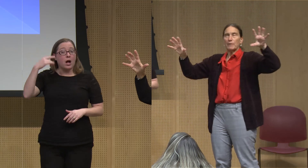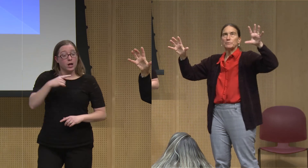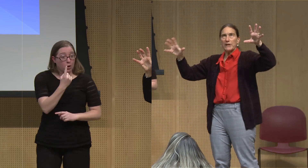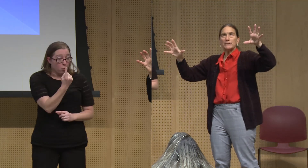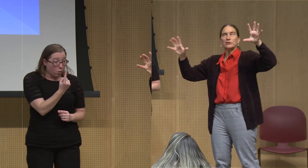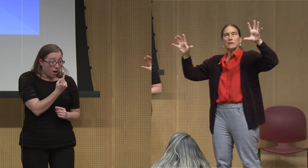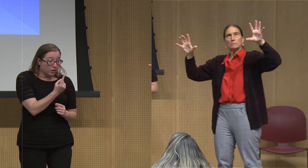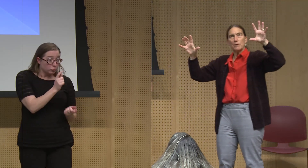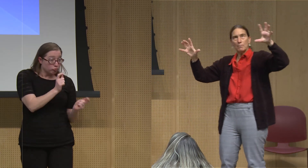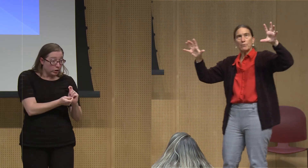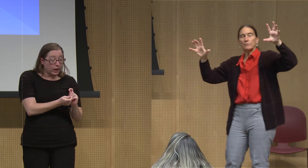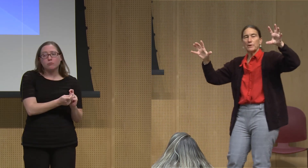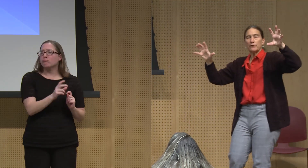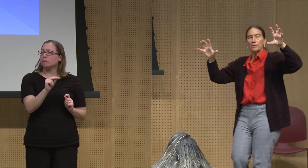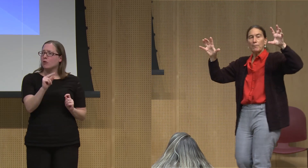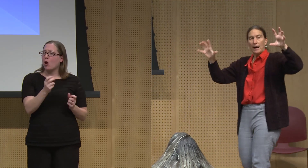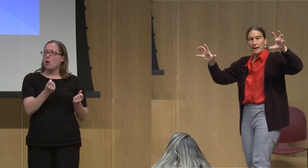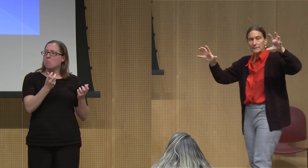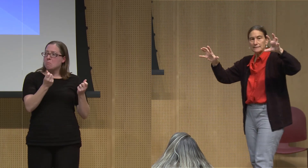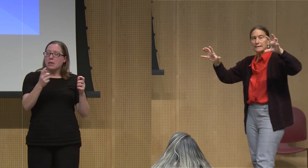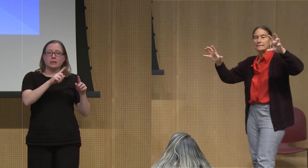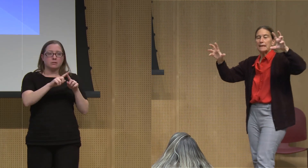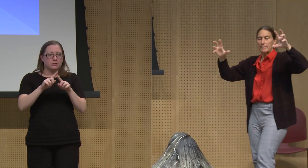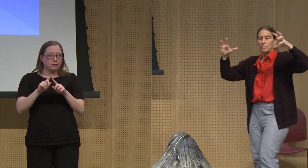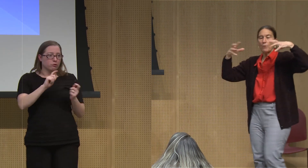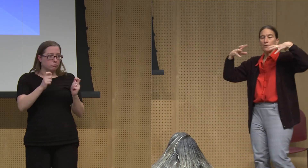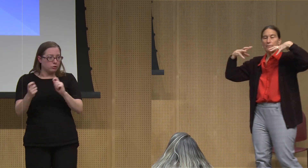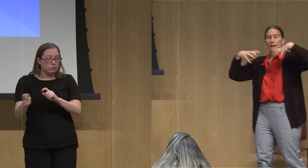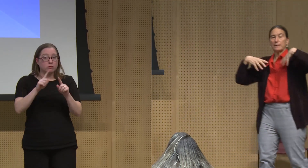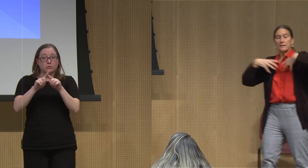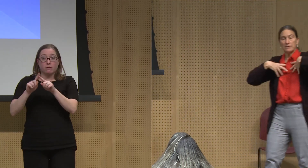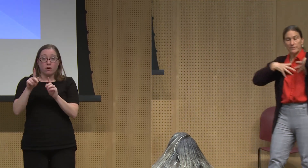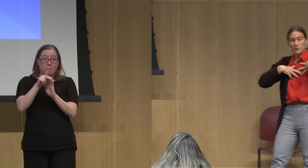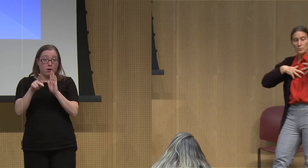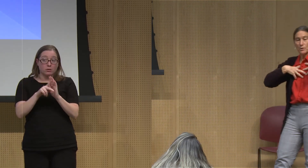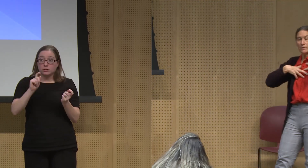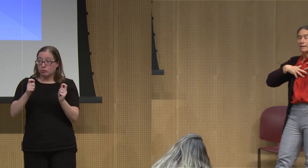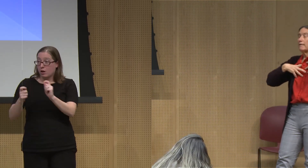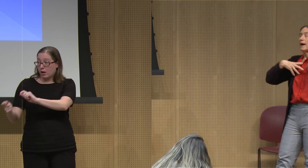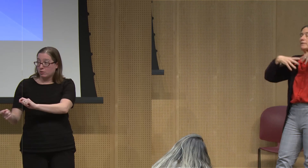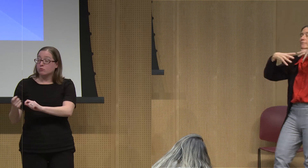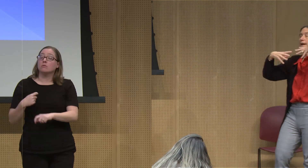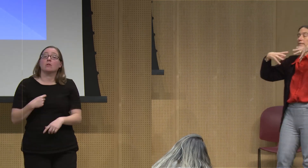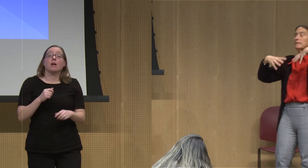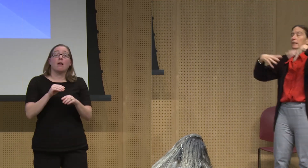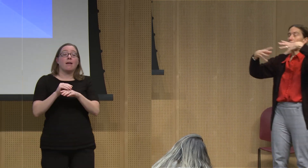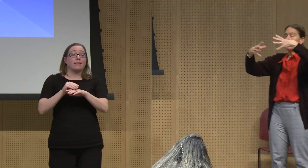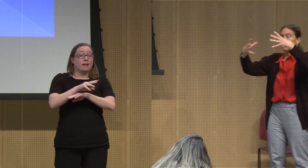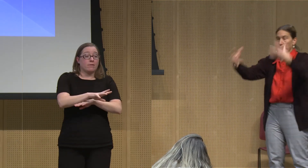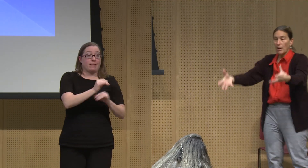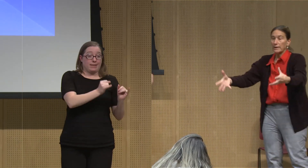OF CHANGES IN A NUMBER OF DIFFERENT POLICIES THAT BOTH AFFECT THE INDIVIDUAL AND AFFECT THE PRODUCT